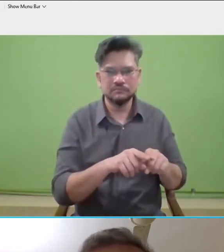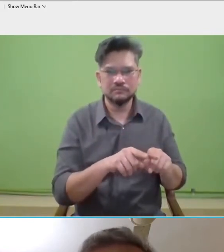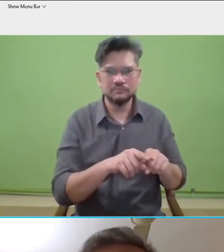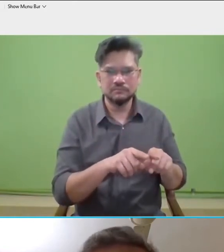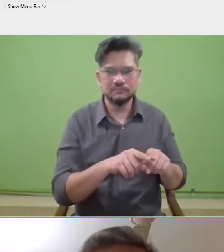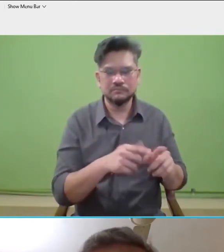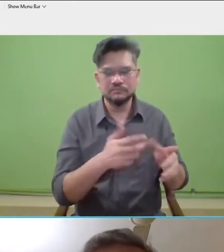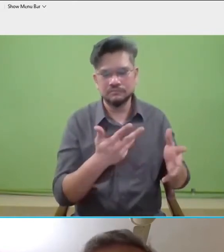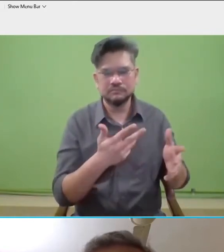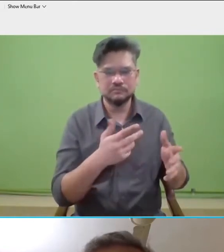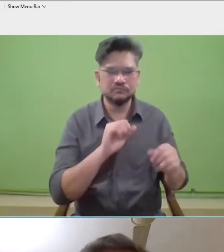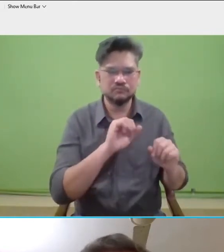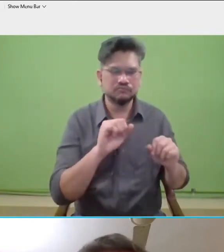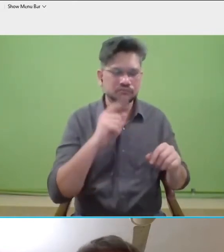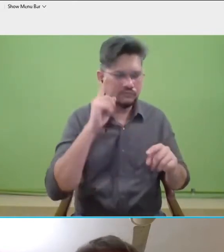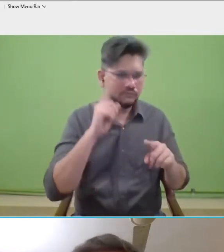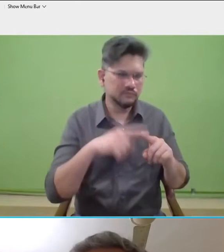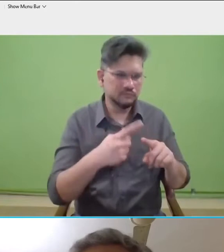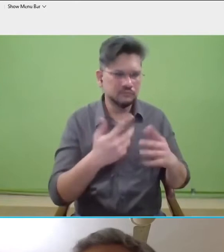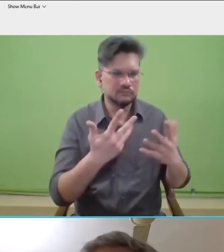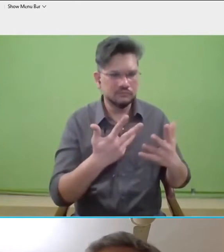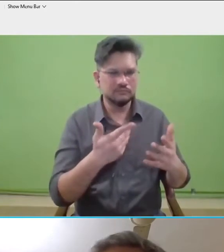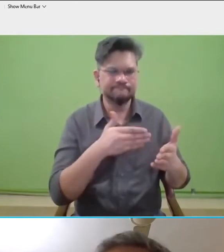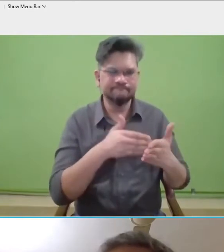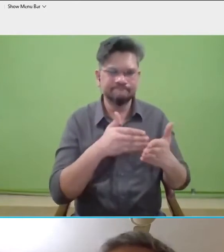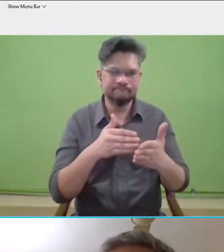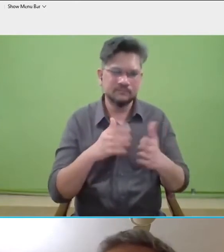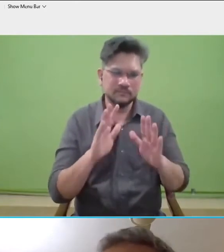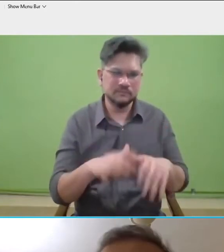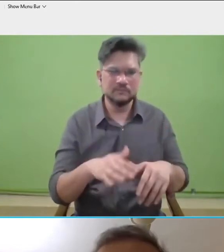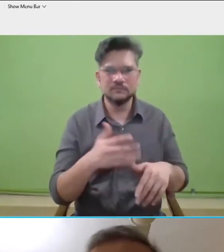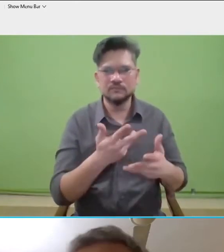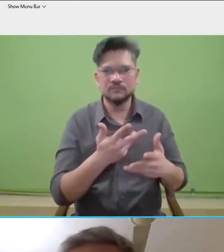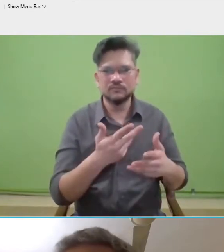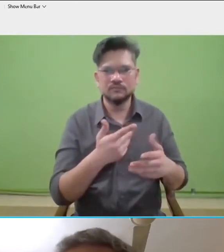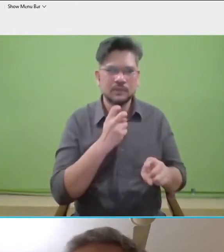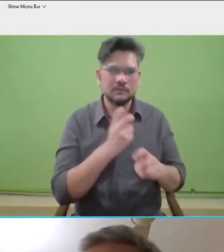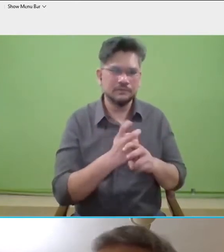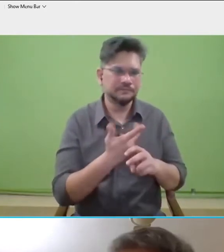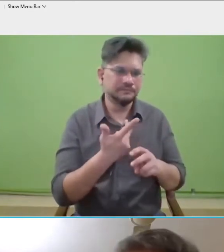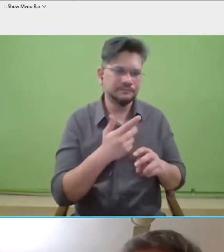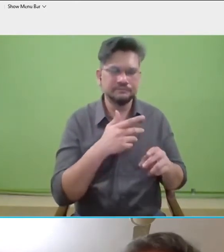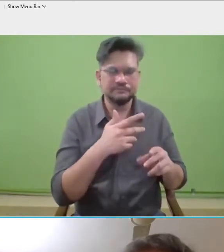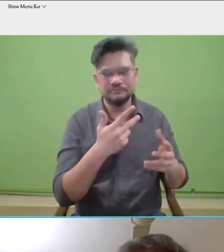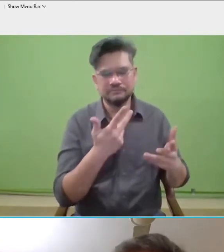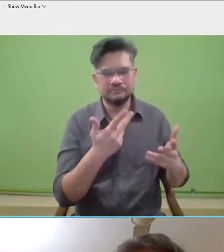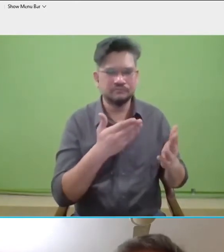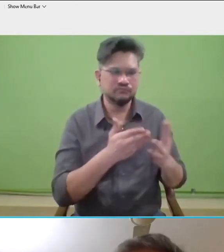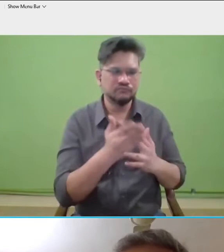experiences of the difficulties one faces while educating or through education going to university